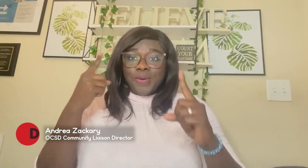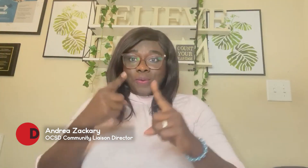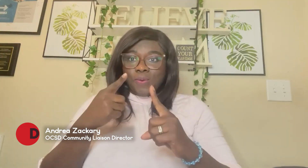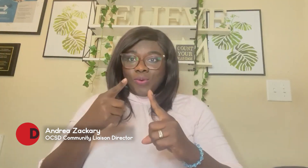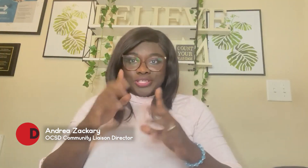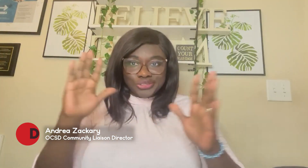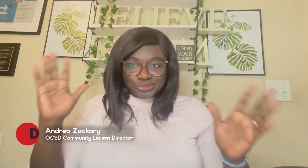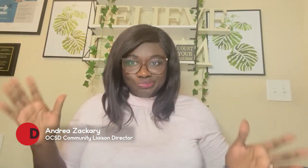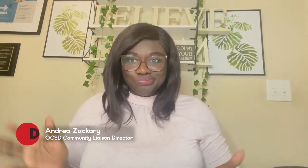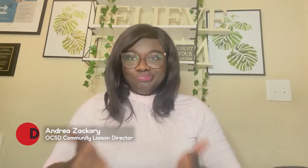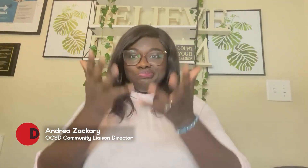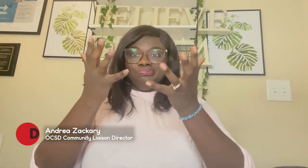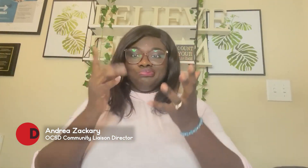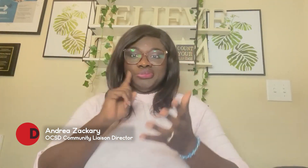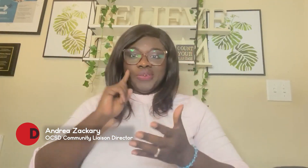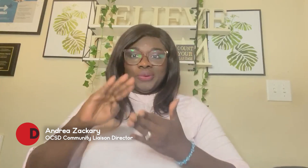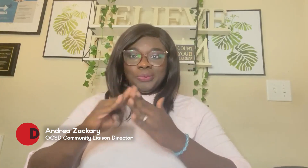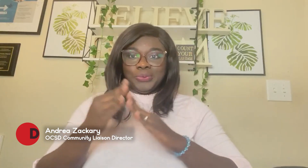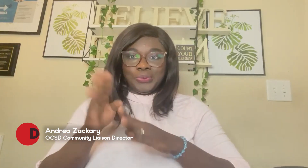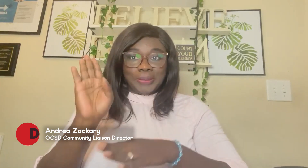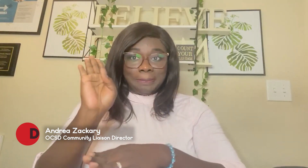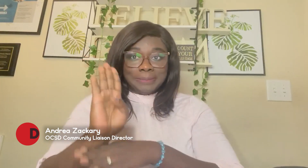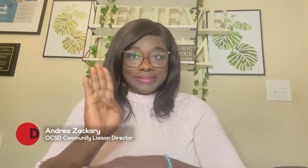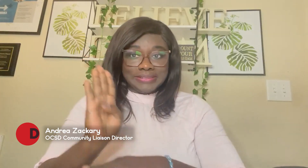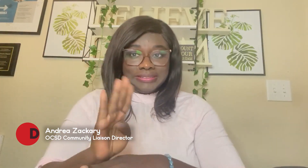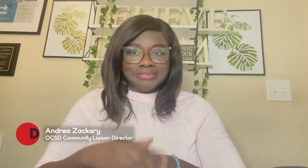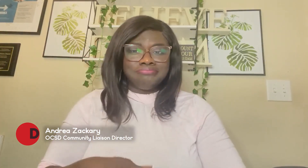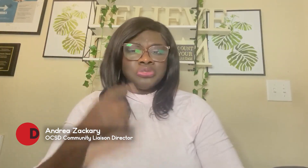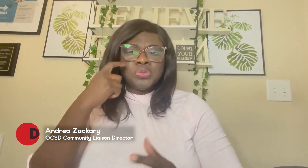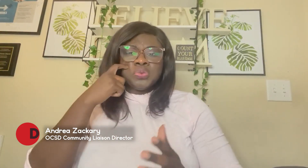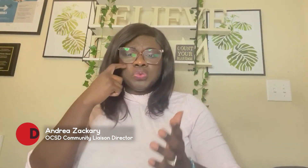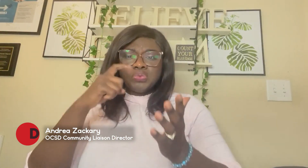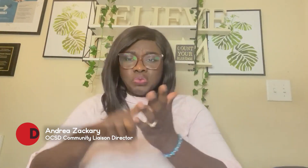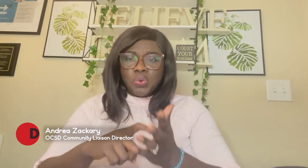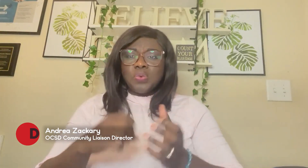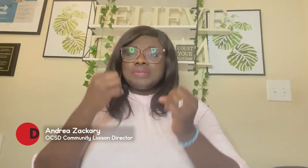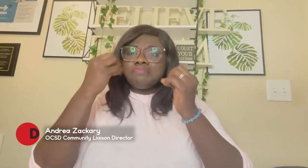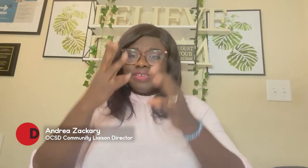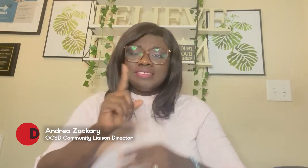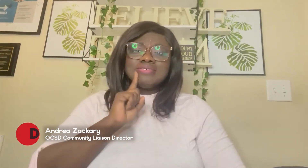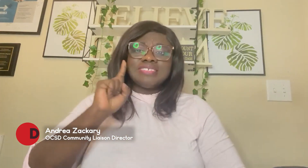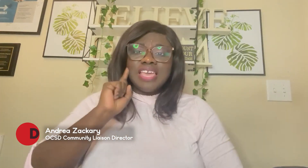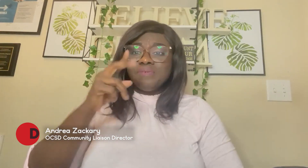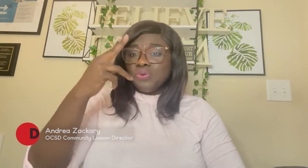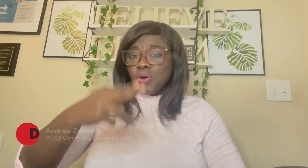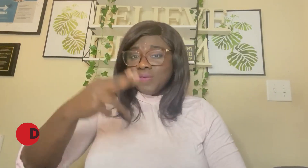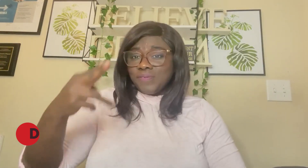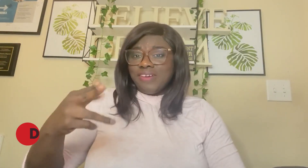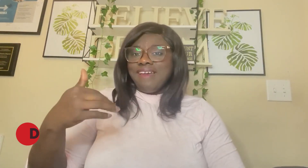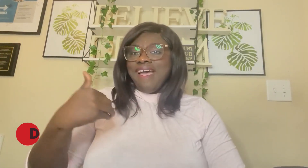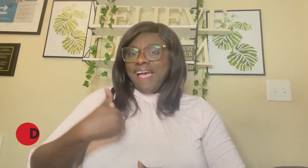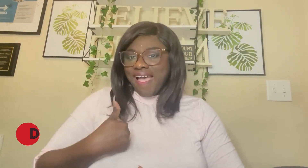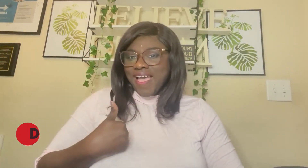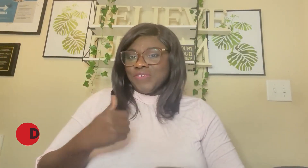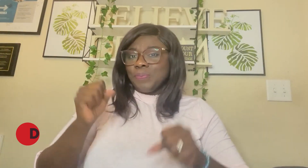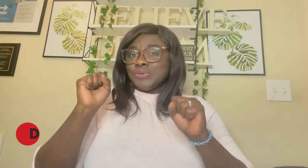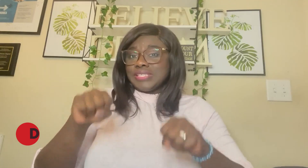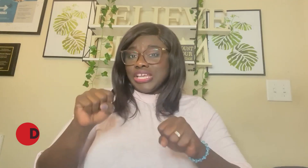My goal is to encourage Deaf businesses. I have noticed many Deaf and hard of hearing people have